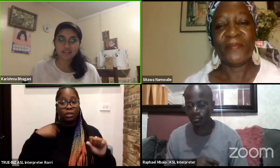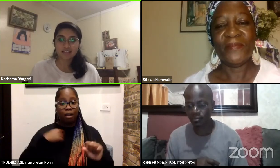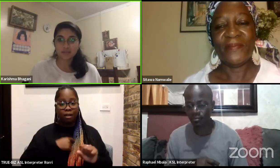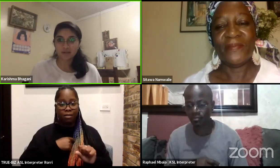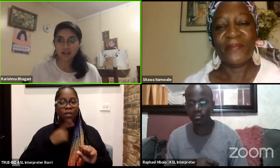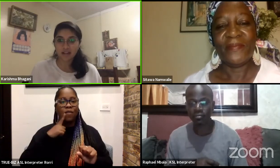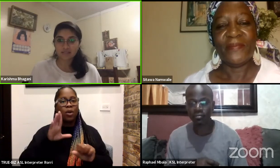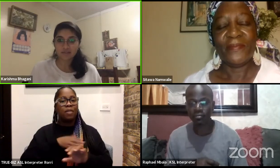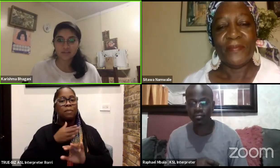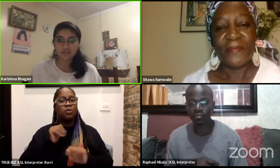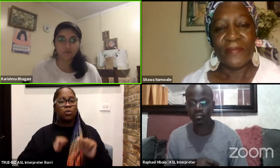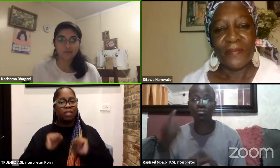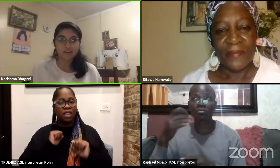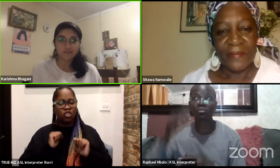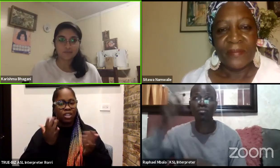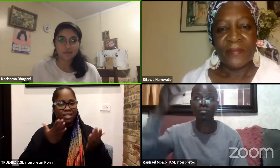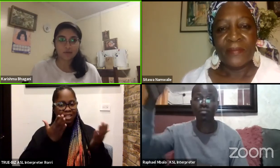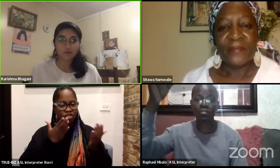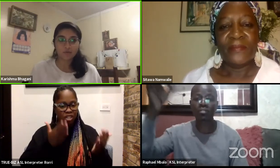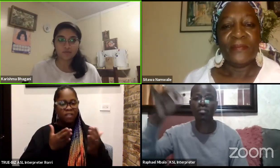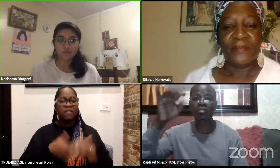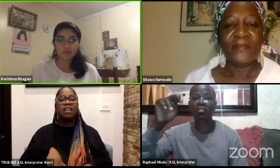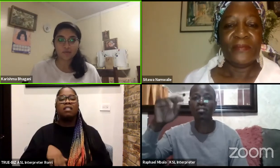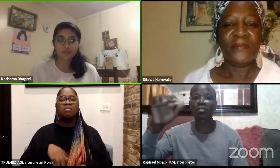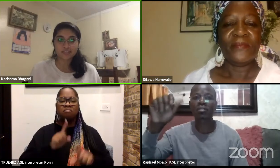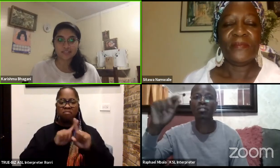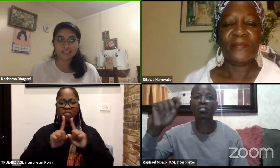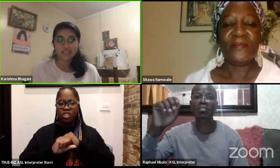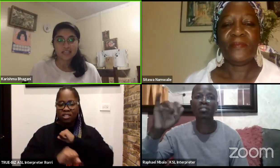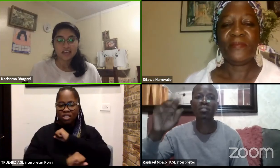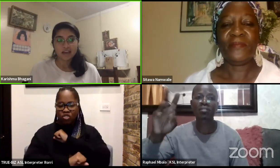and the Tebere Arts Foundation as well for being co-producers.